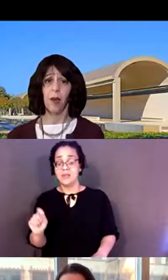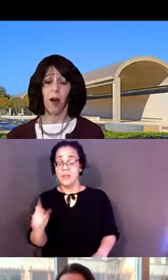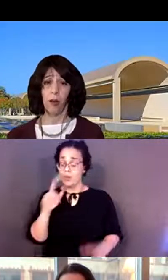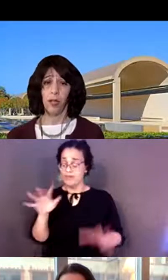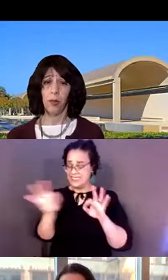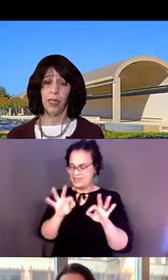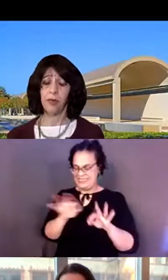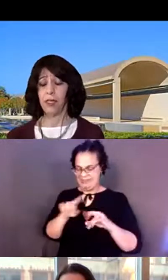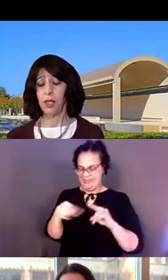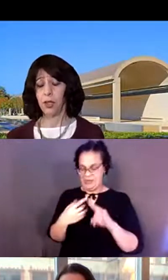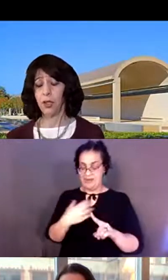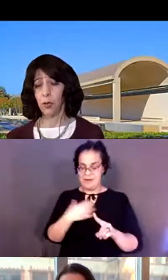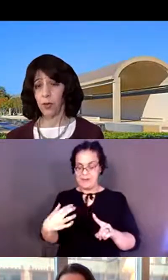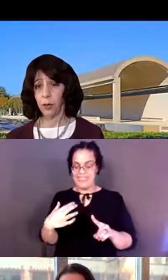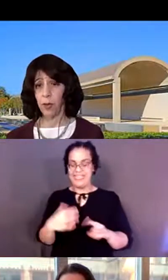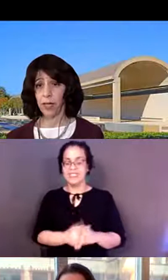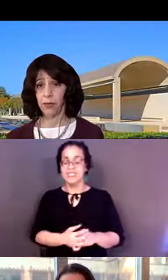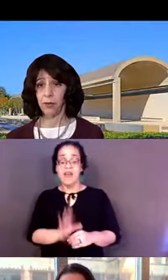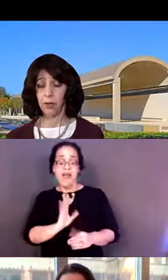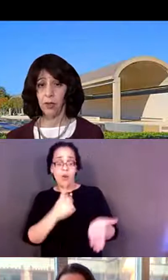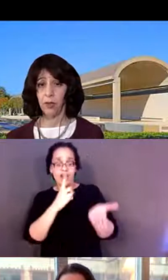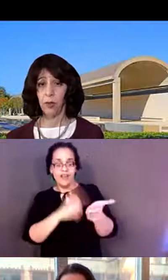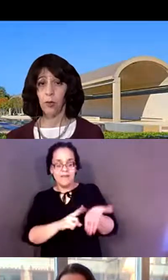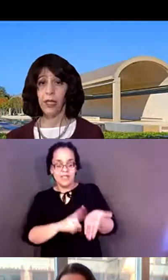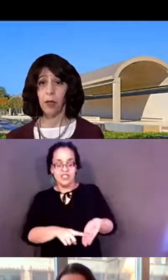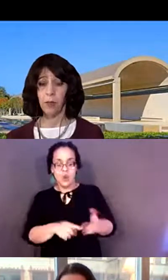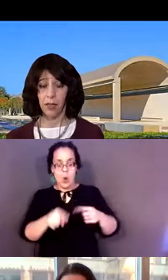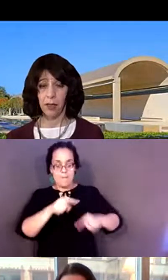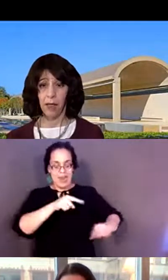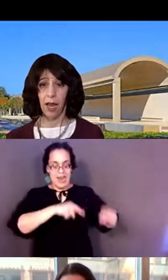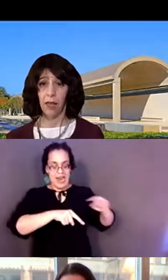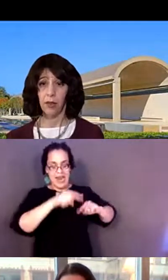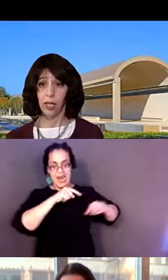our complaint investigations are